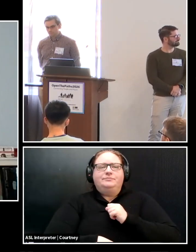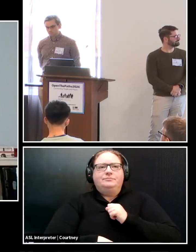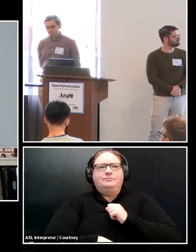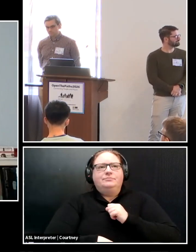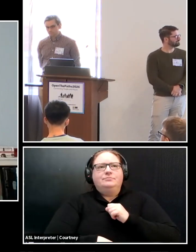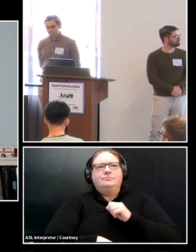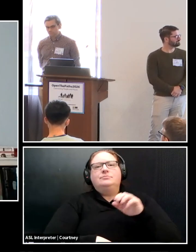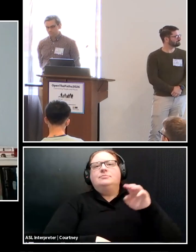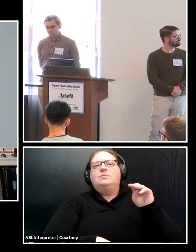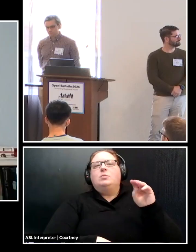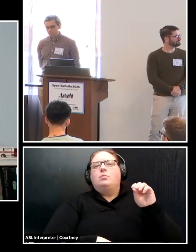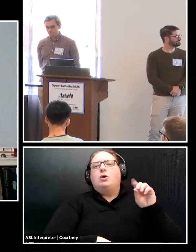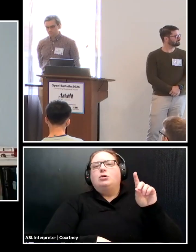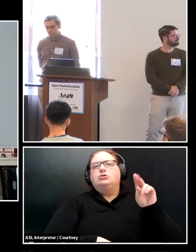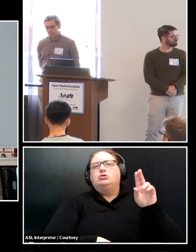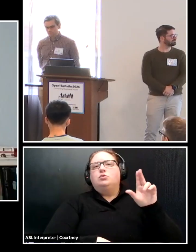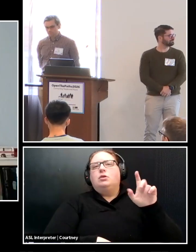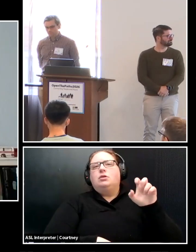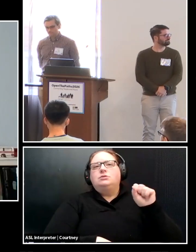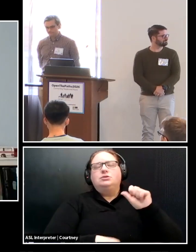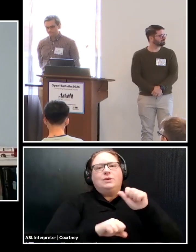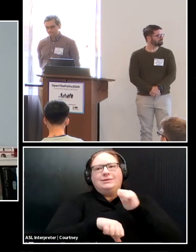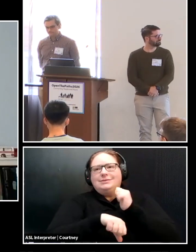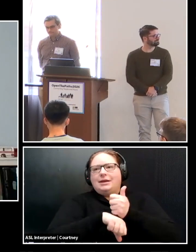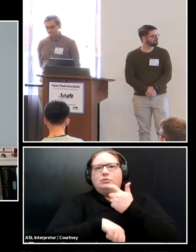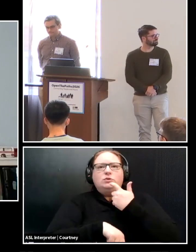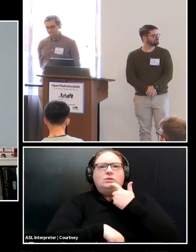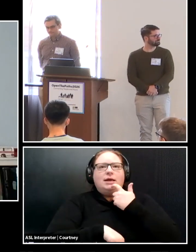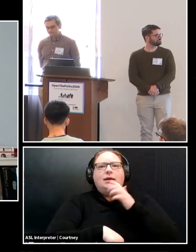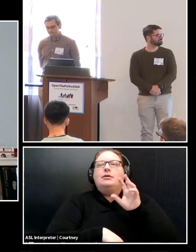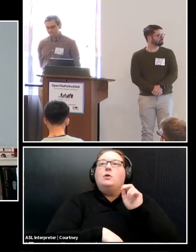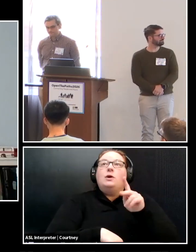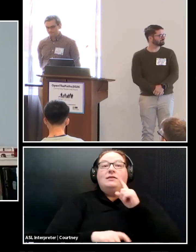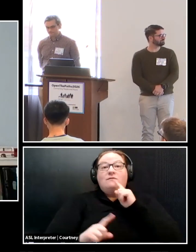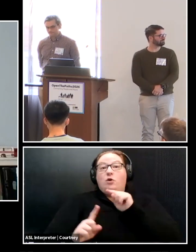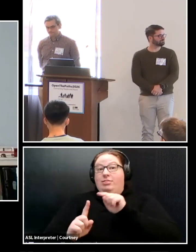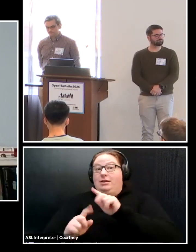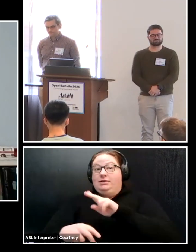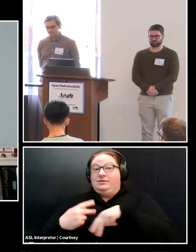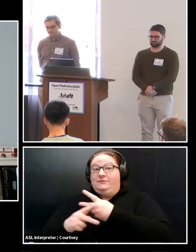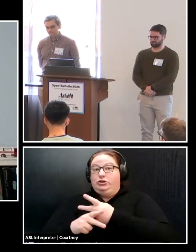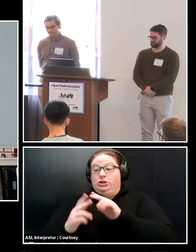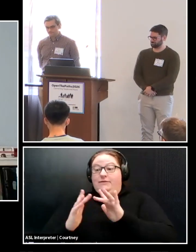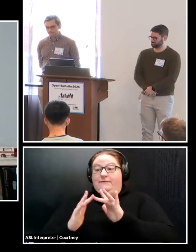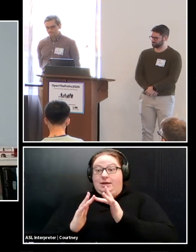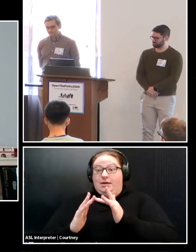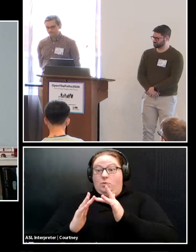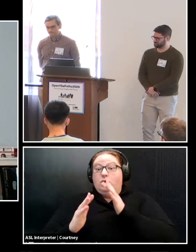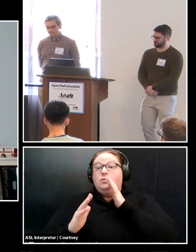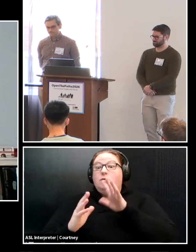can set up to say okay we will bake into this version of the network um allowing traversal of